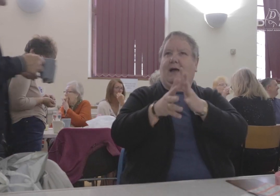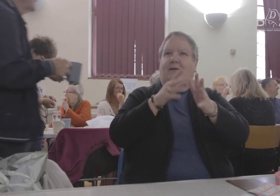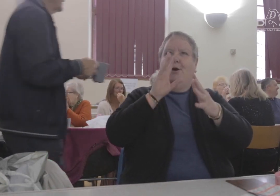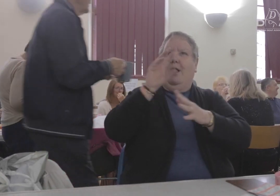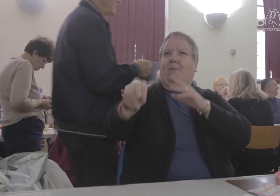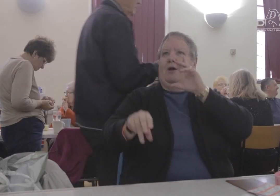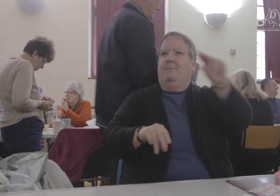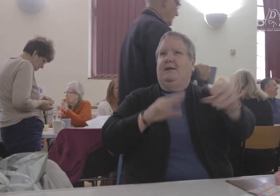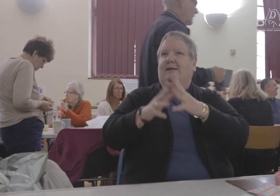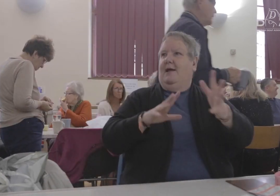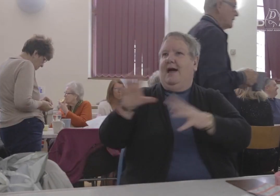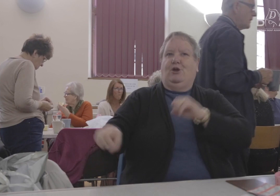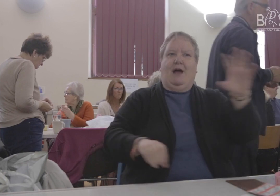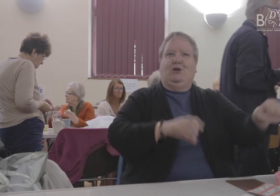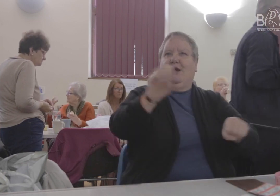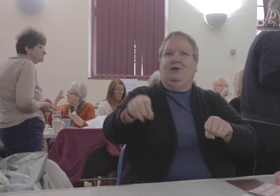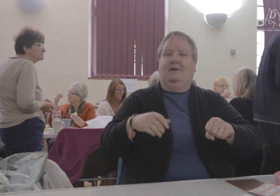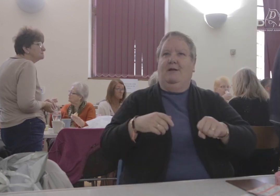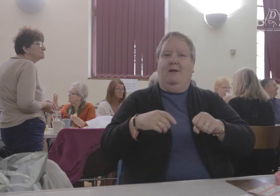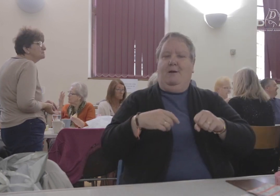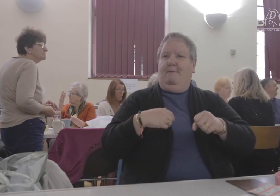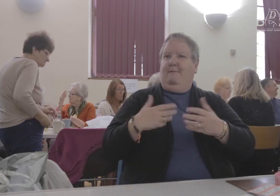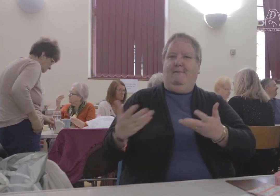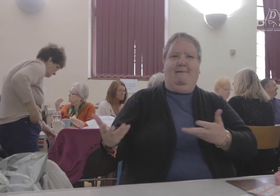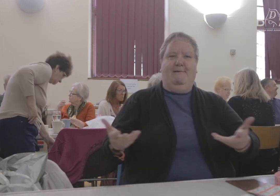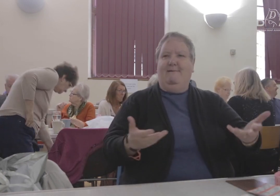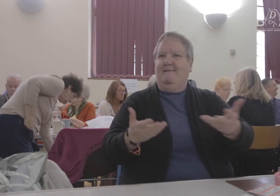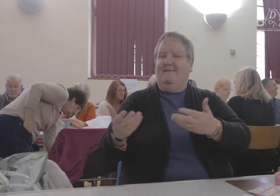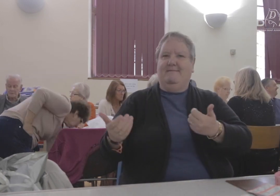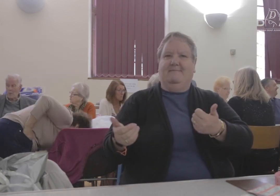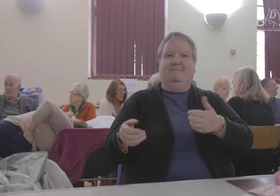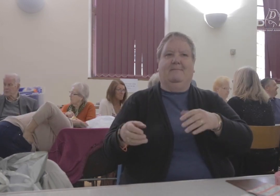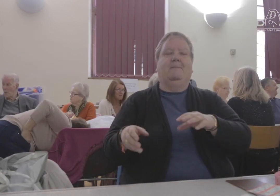I started to pick up and learn Sign Language.